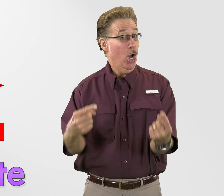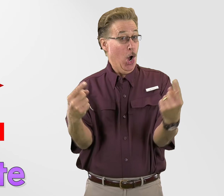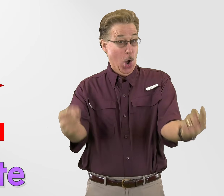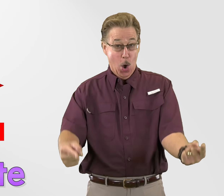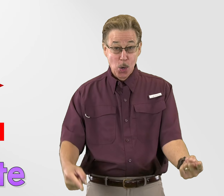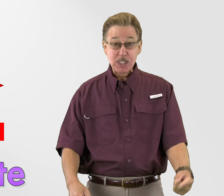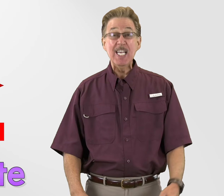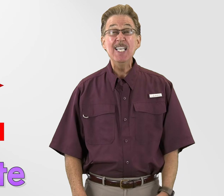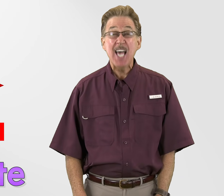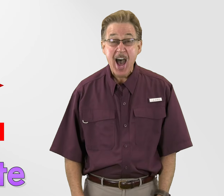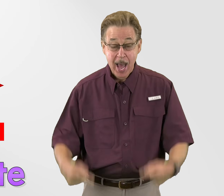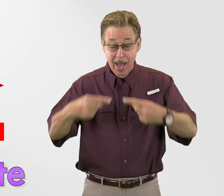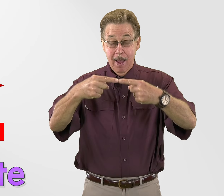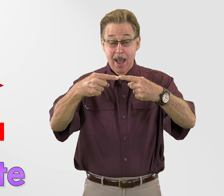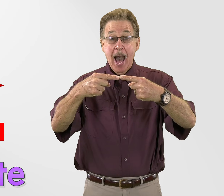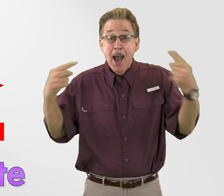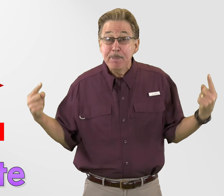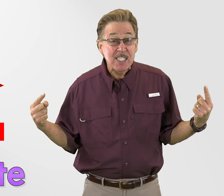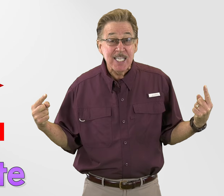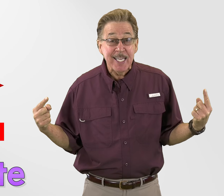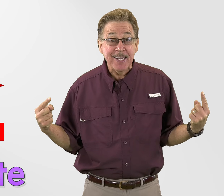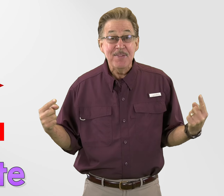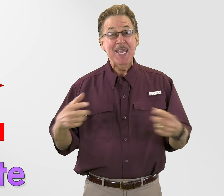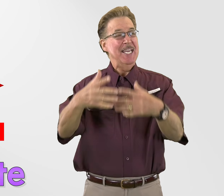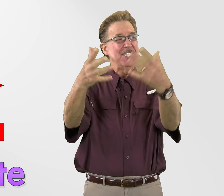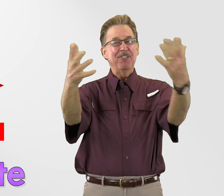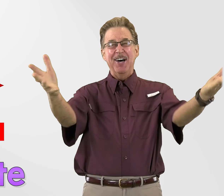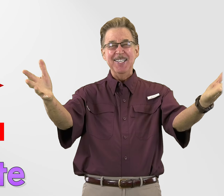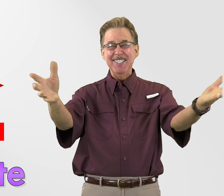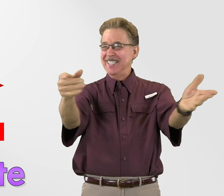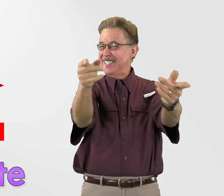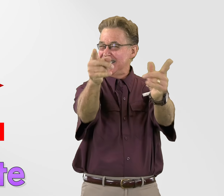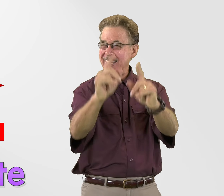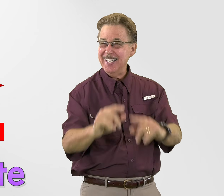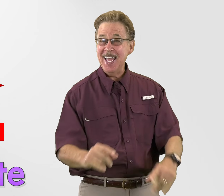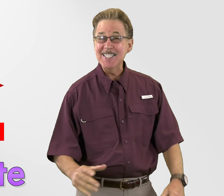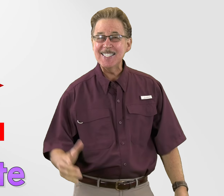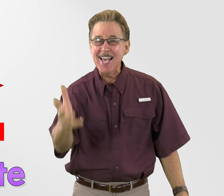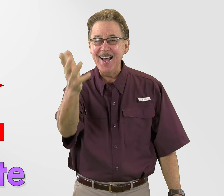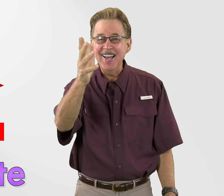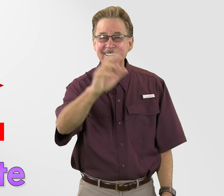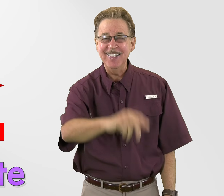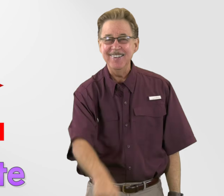O o says /o/ opposite It's fun to sing and sign